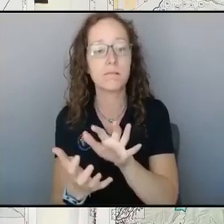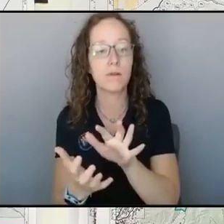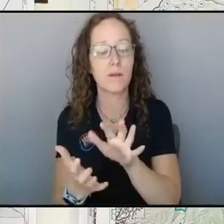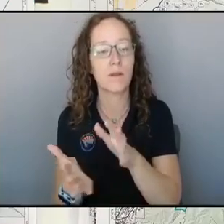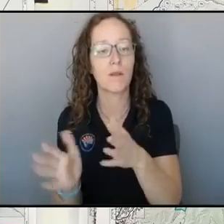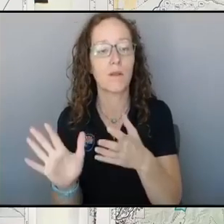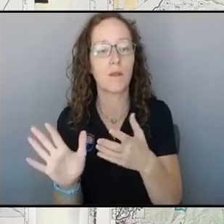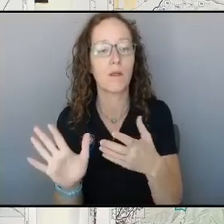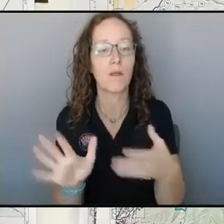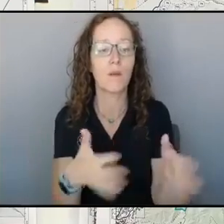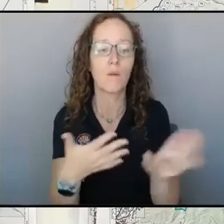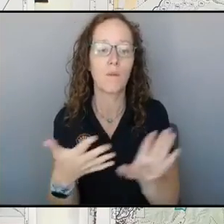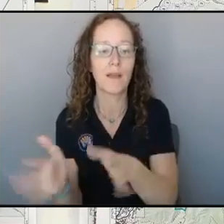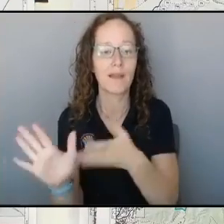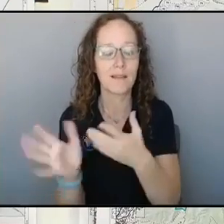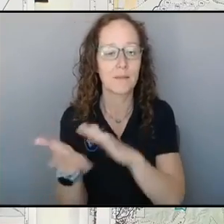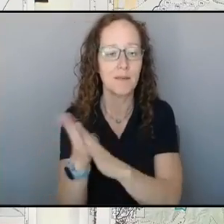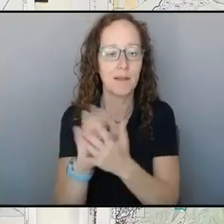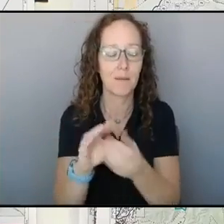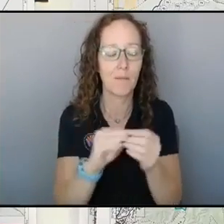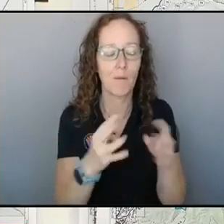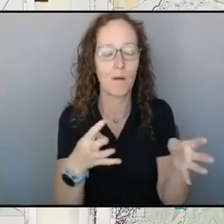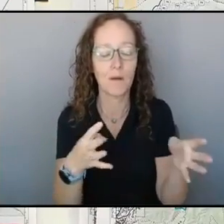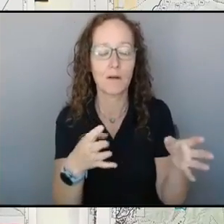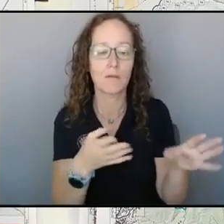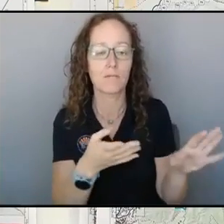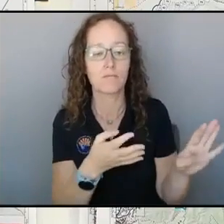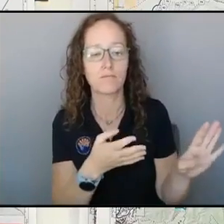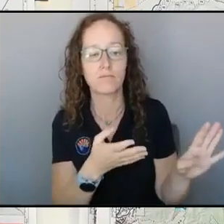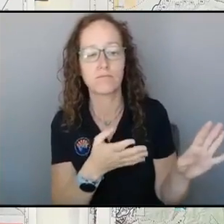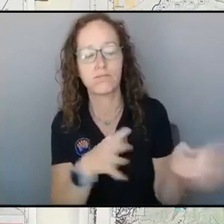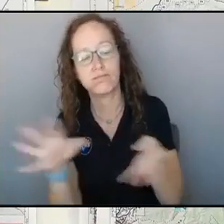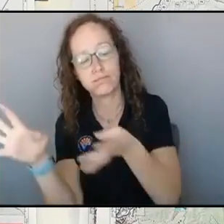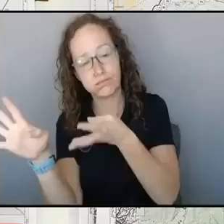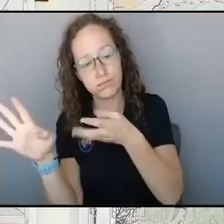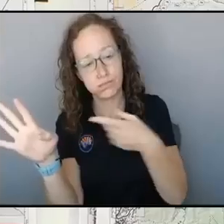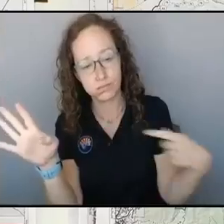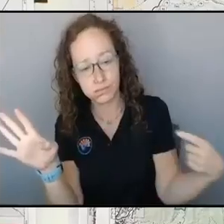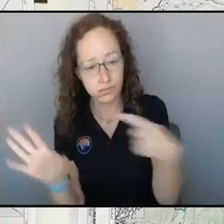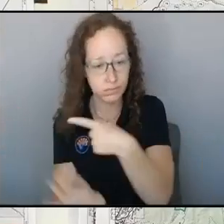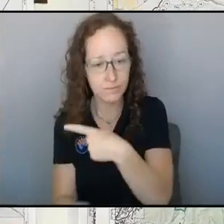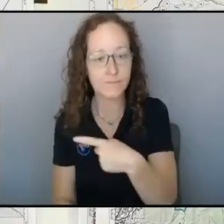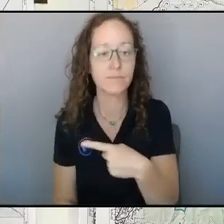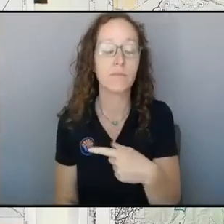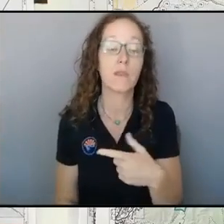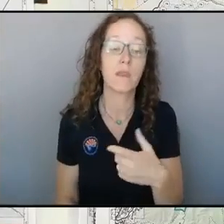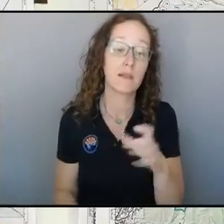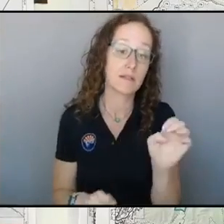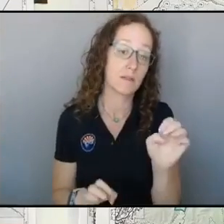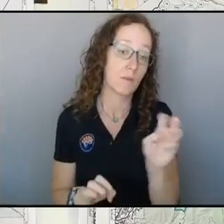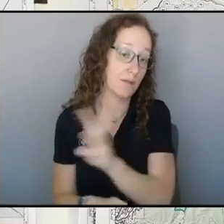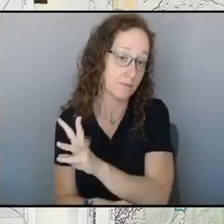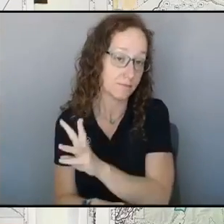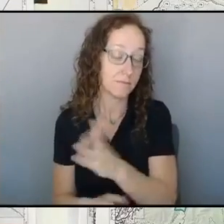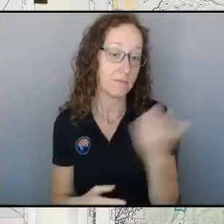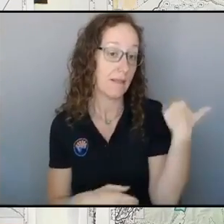concern last night was how is all of this and all of that going